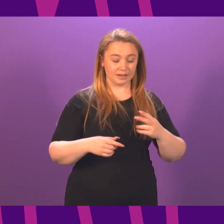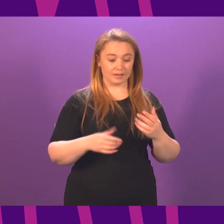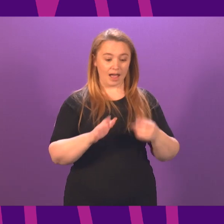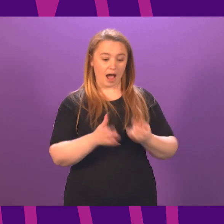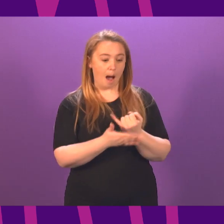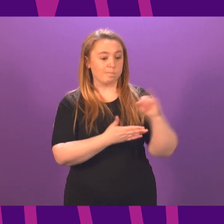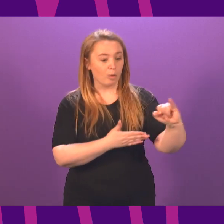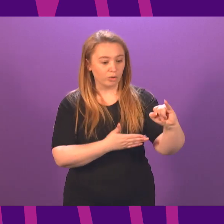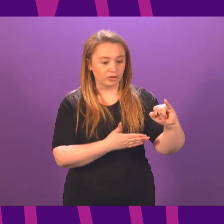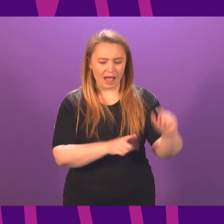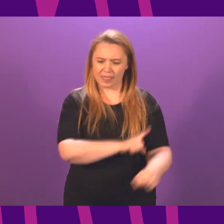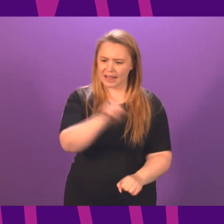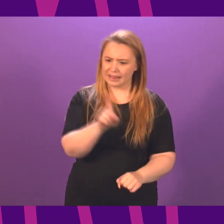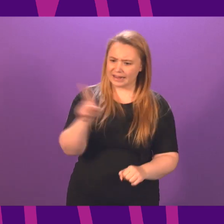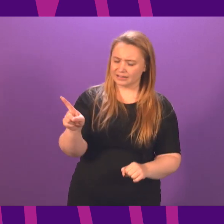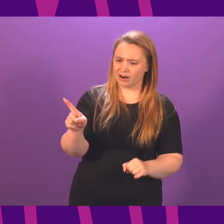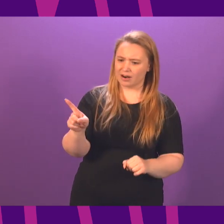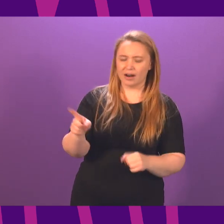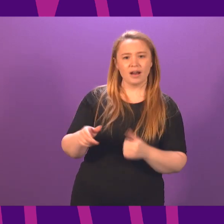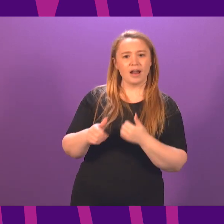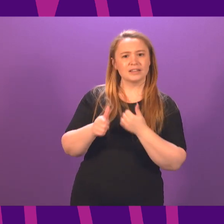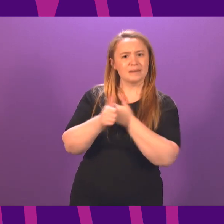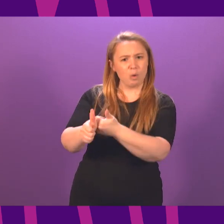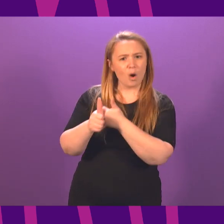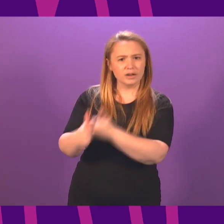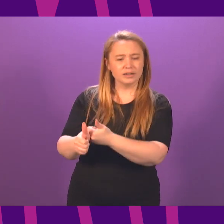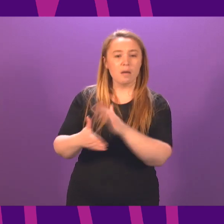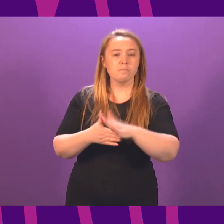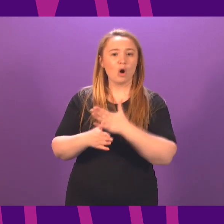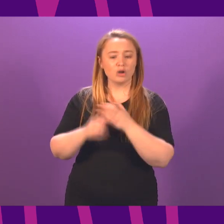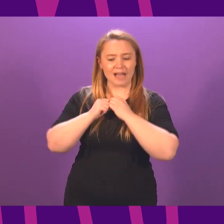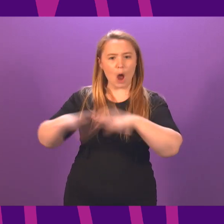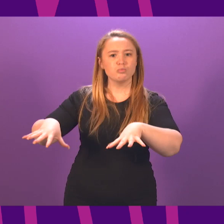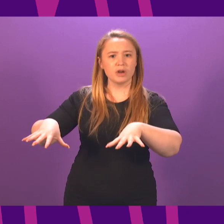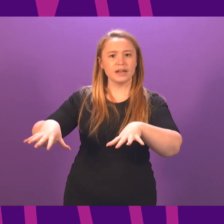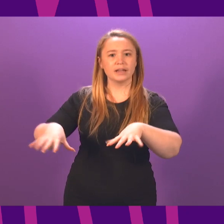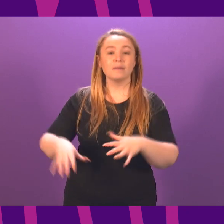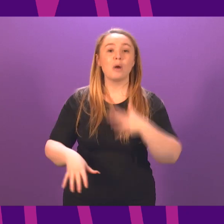she did so only after there were big outbreaks. We needed the tests before the outbreaks.